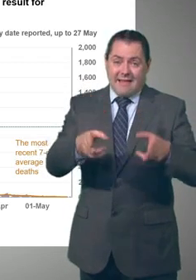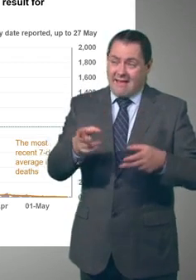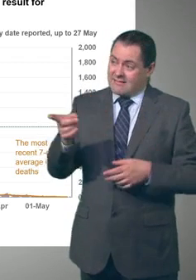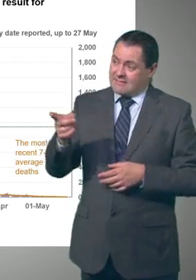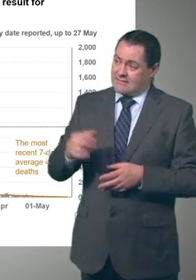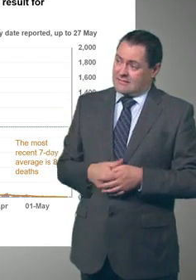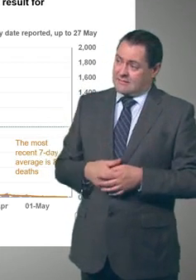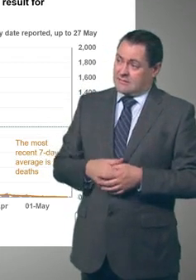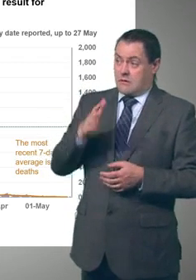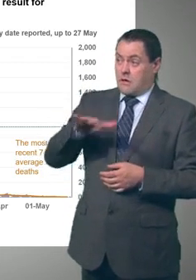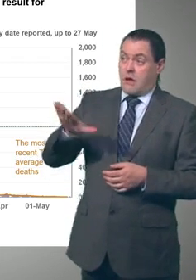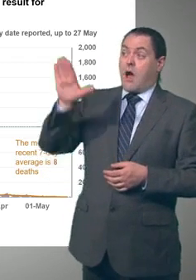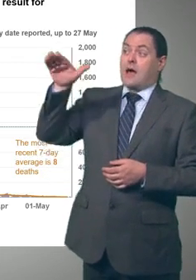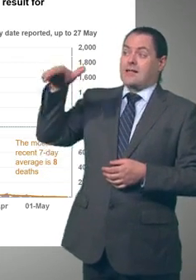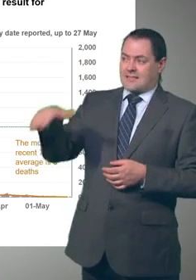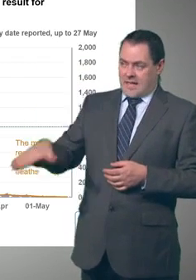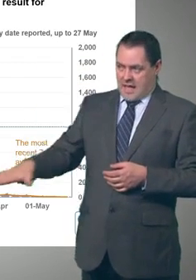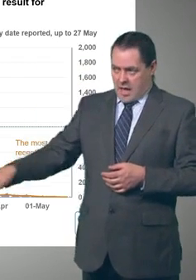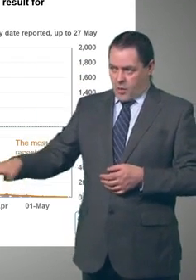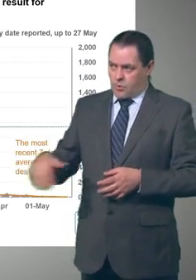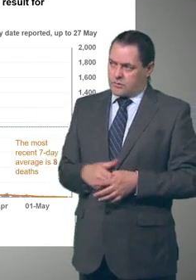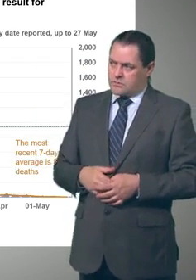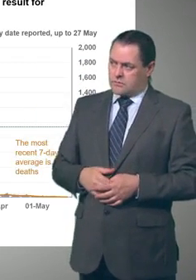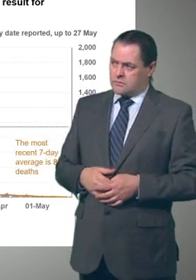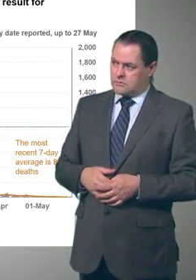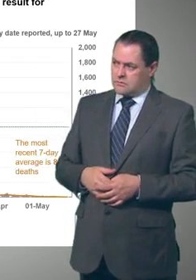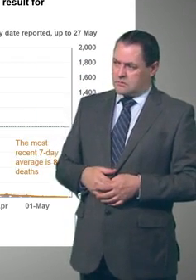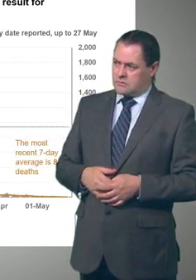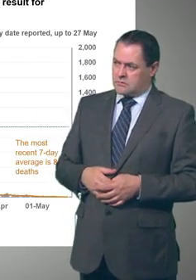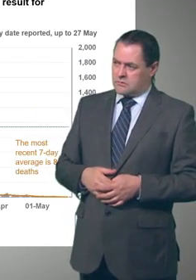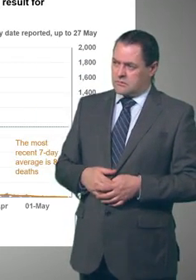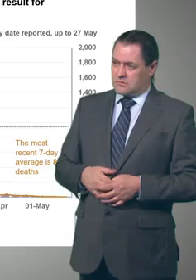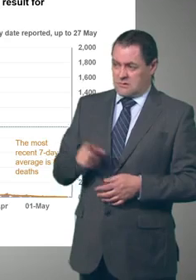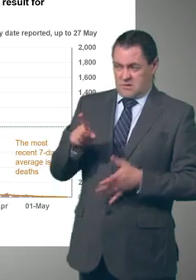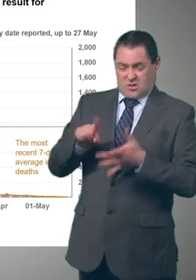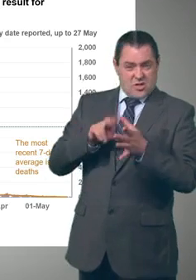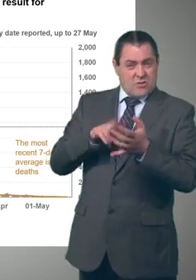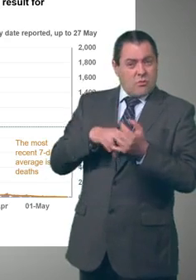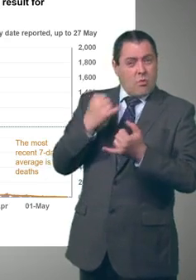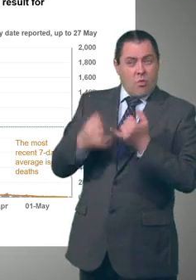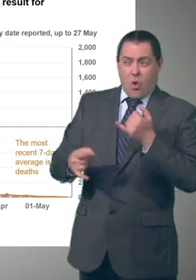days of a positive COVID case and again back in January at